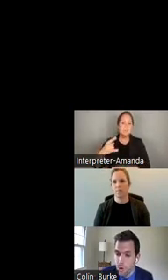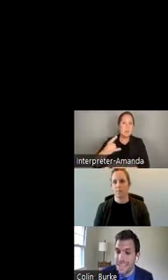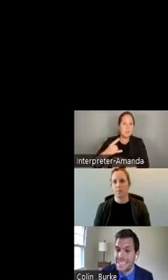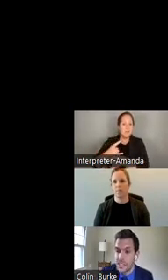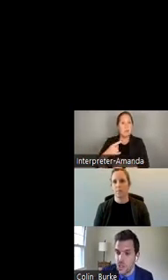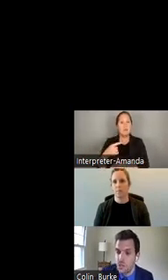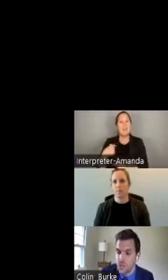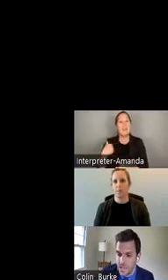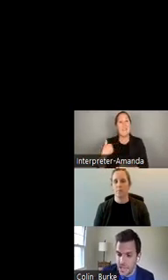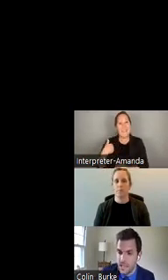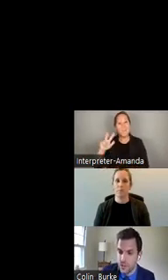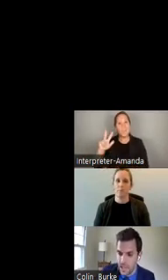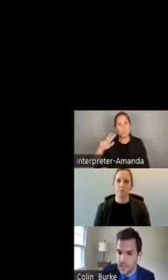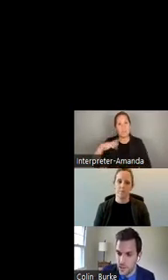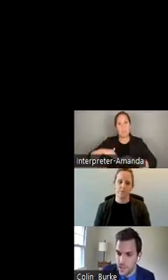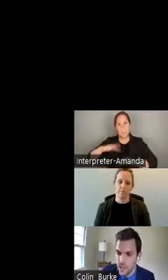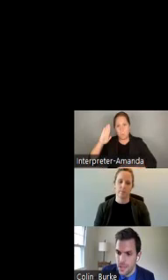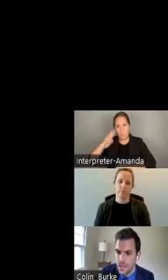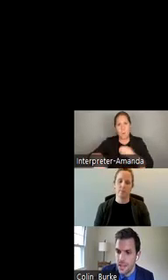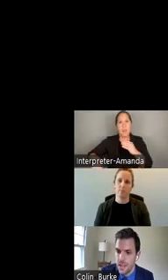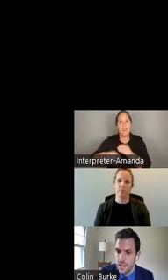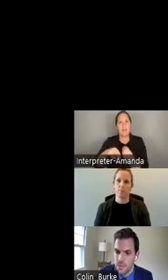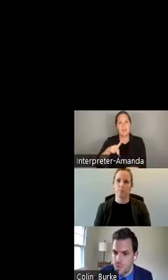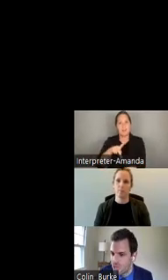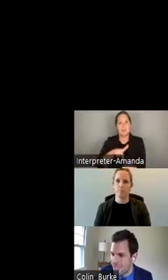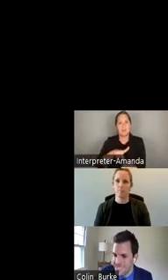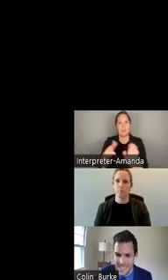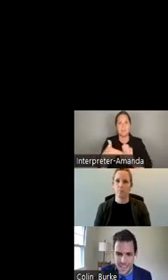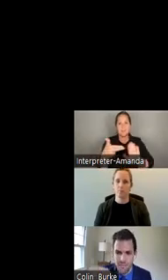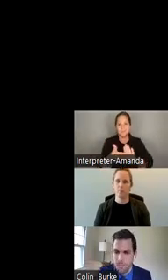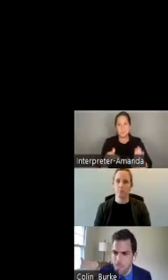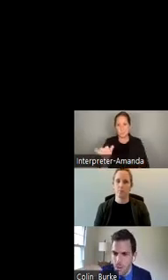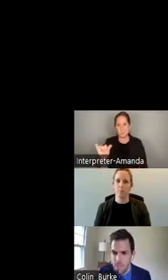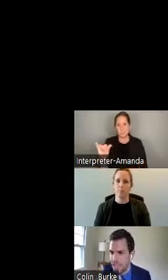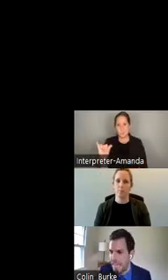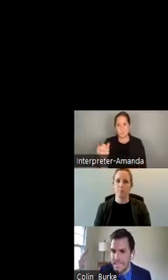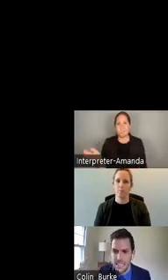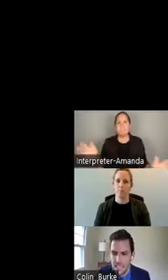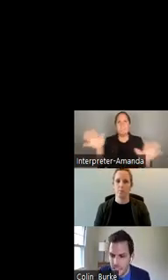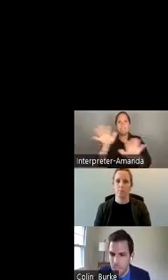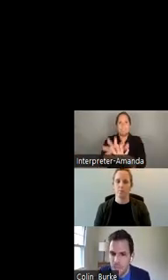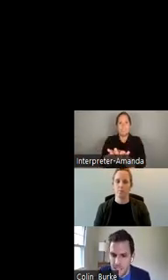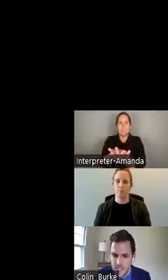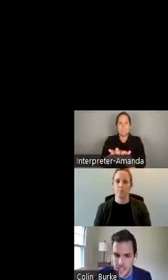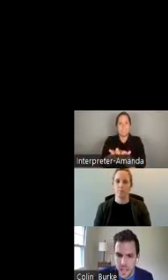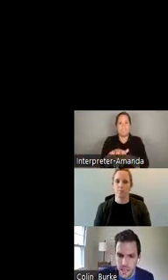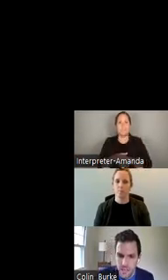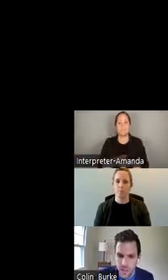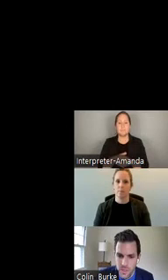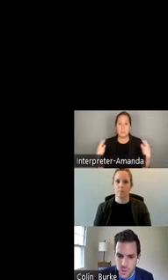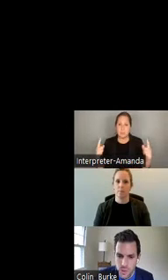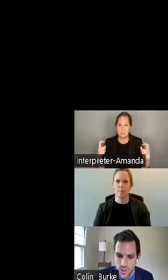more additional psychiatric diagnoses um so just this kind of multiplying complexity of disorders